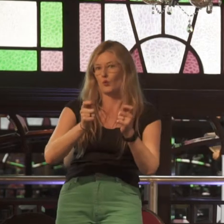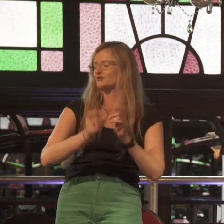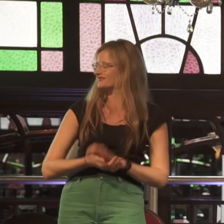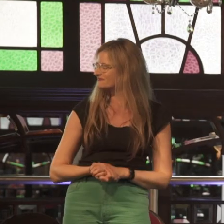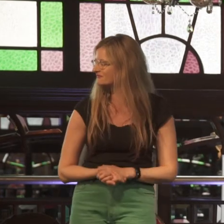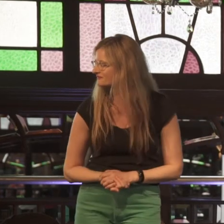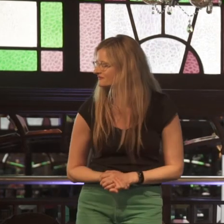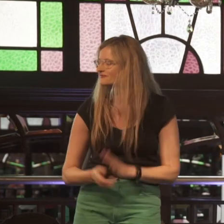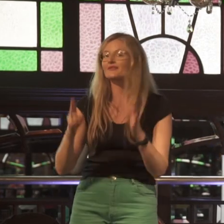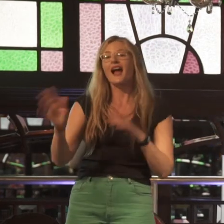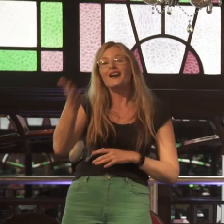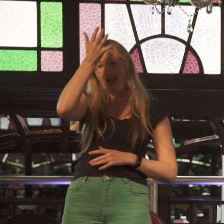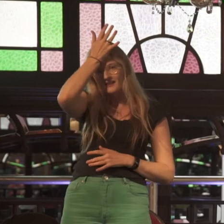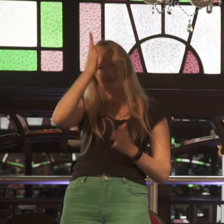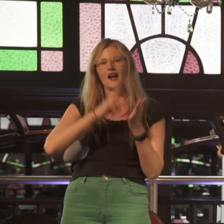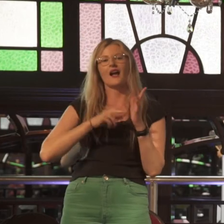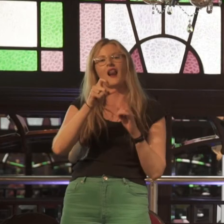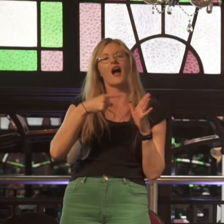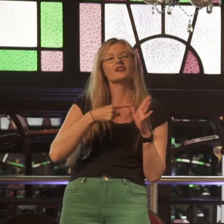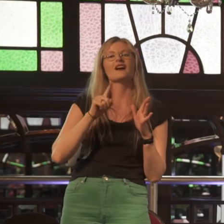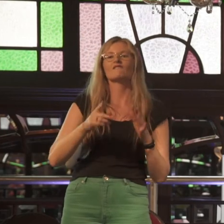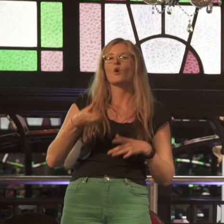So Nadia Nadarajah for Spill Your Drink: A Deaf Cabaret.